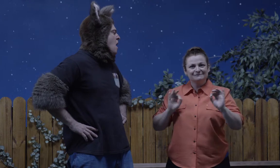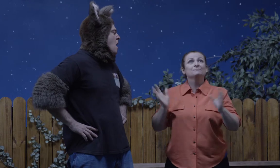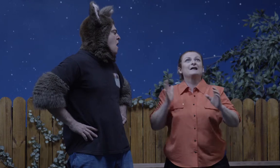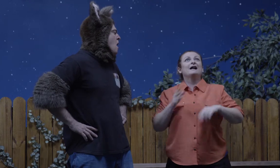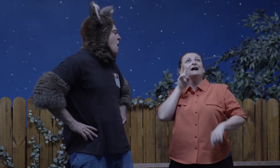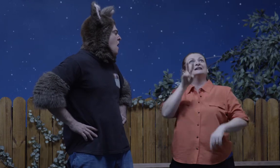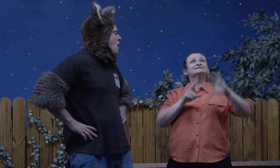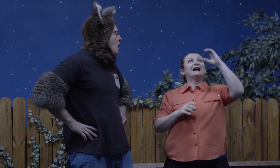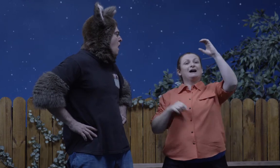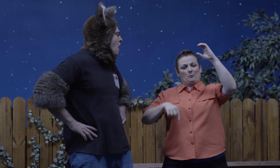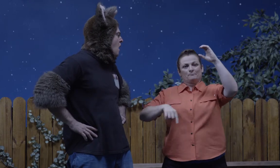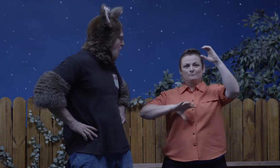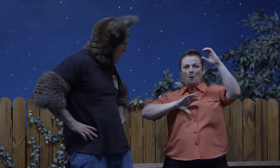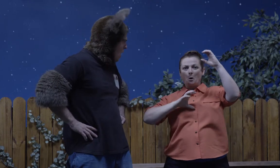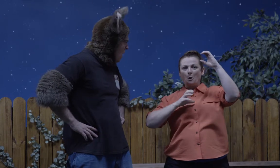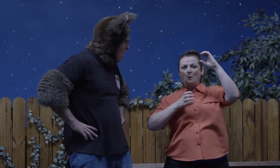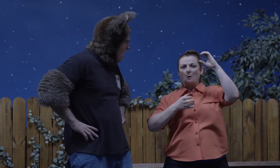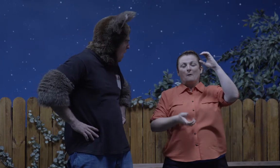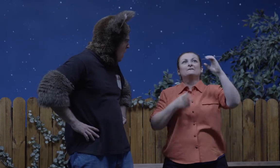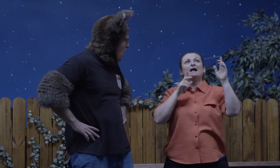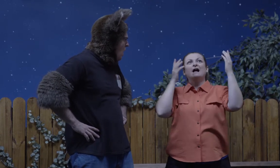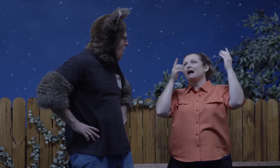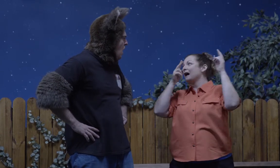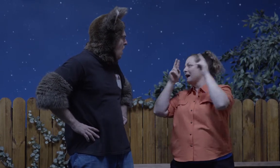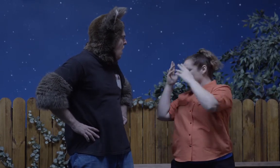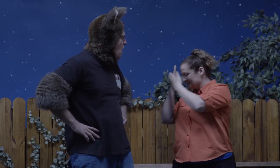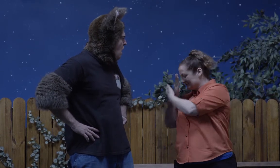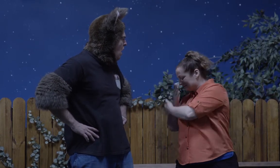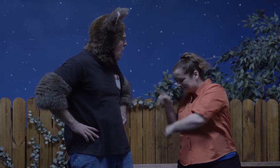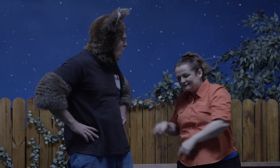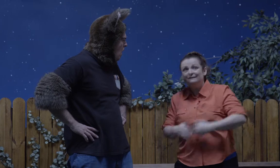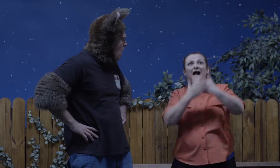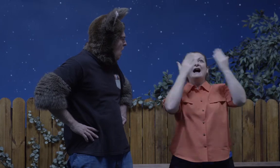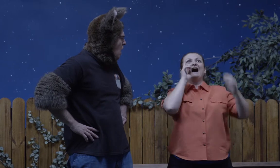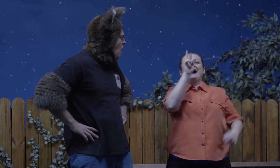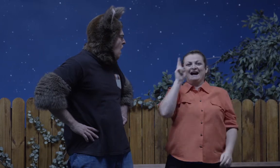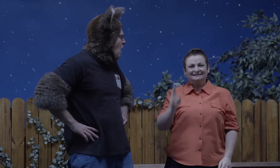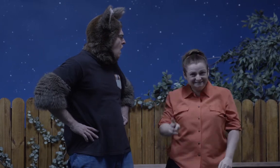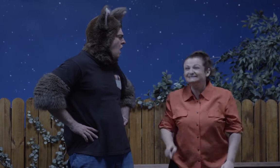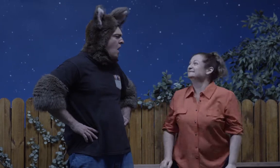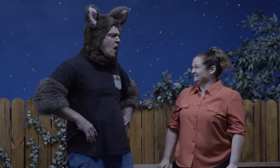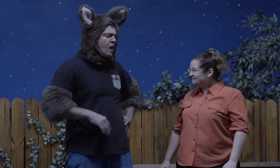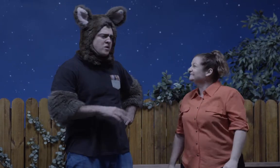The sun stays still, and the Earth rotates. And that is how day becomes night.